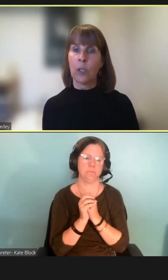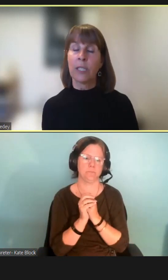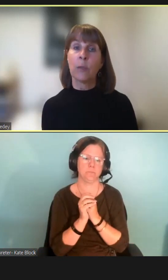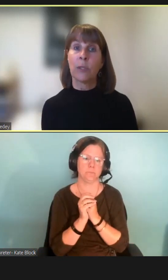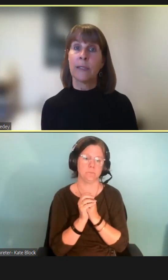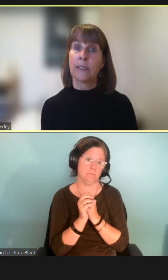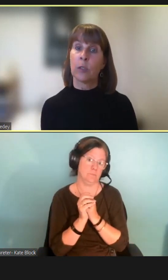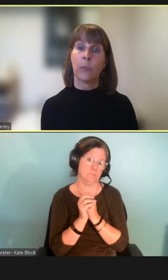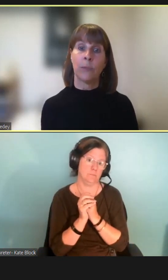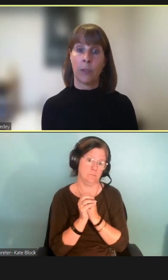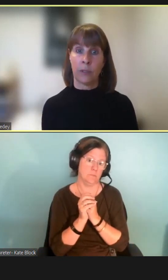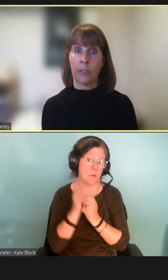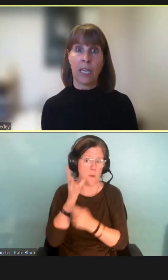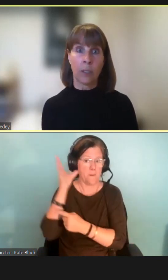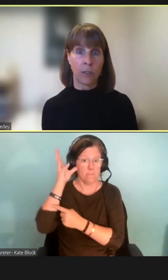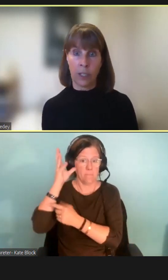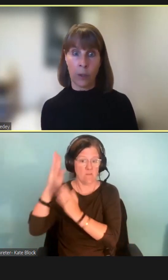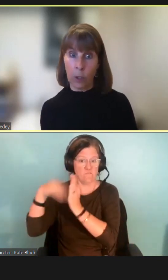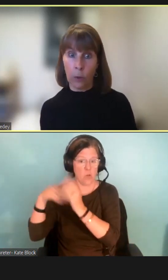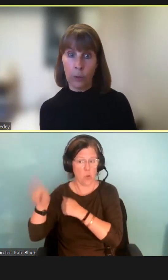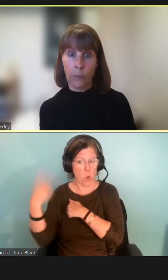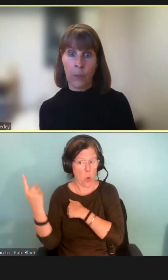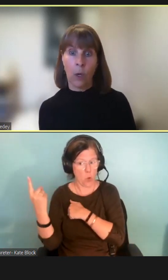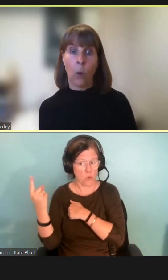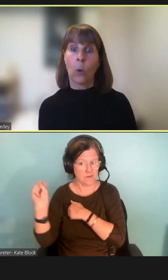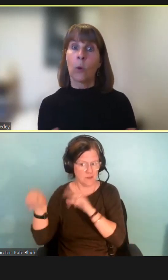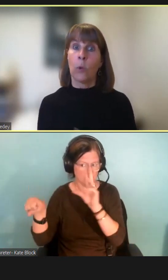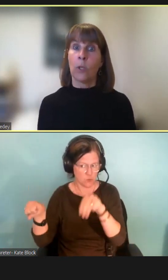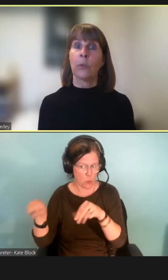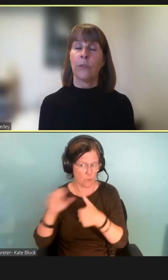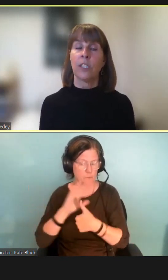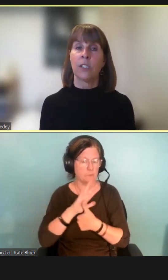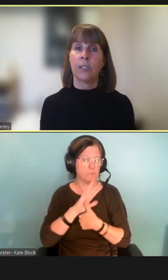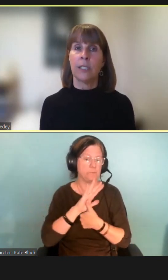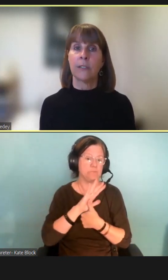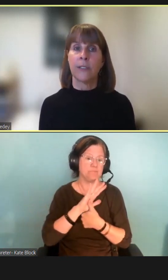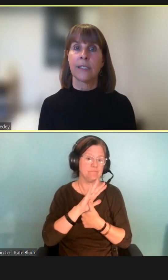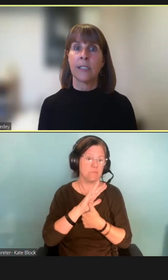complete this entirely on their own or will a professional need to facilitate